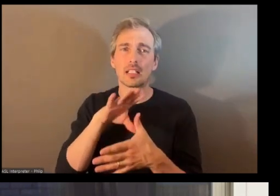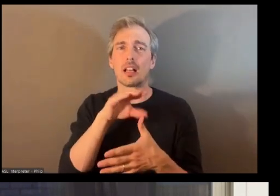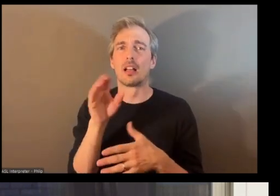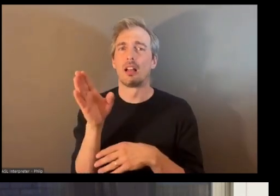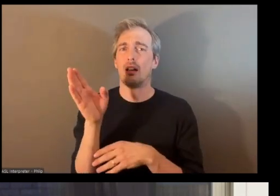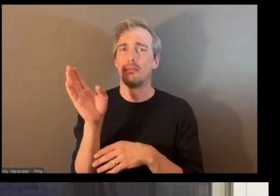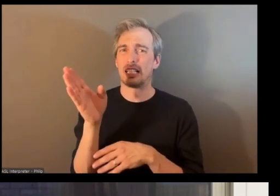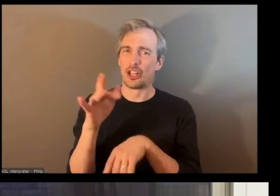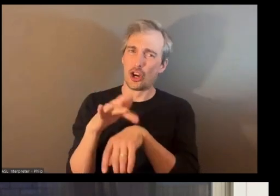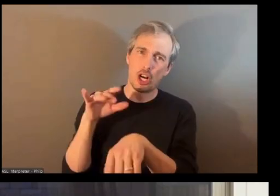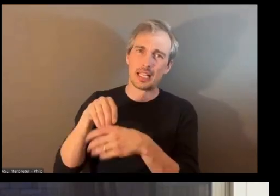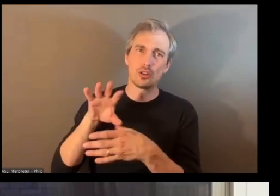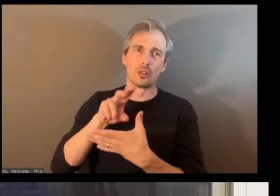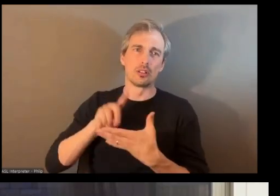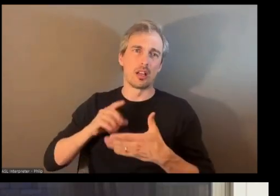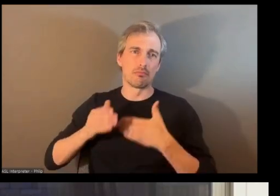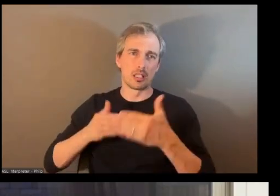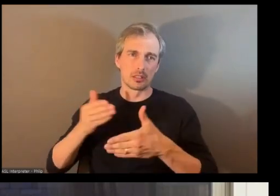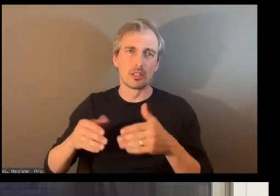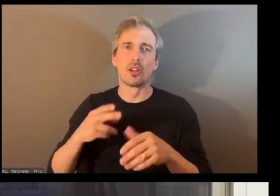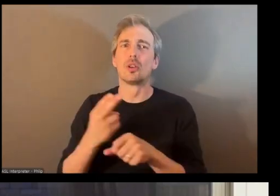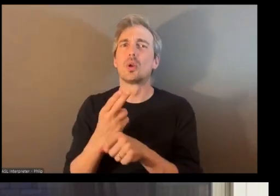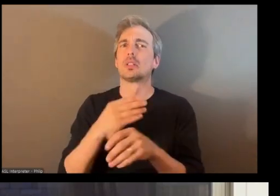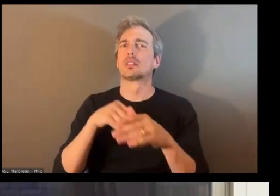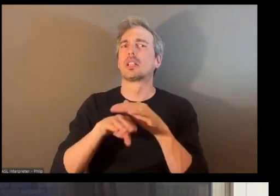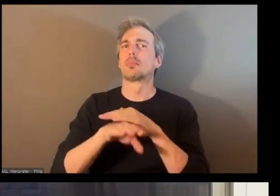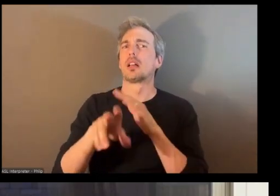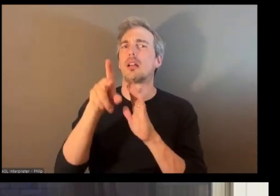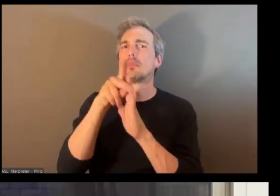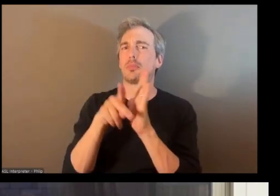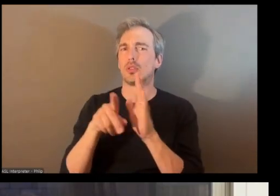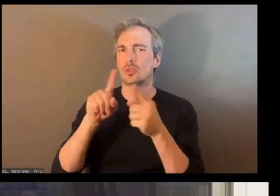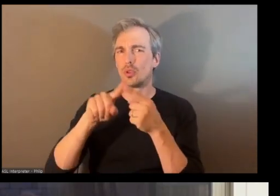And less noise, and more intention. And...